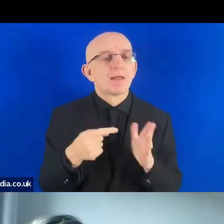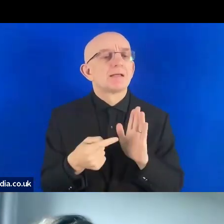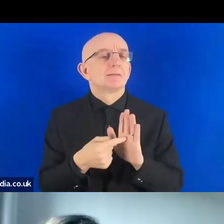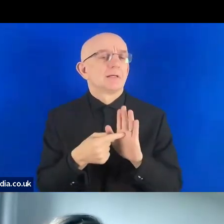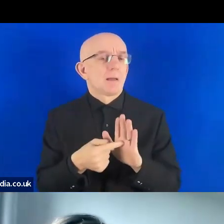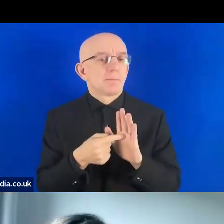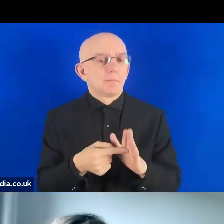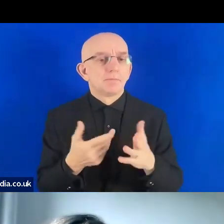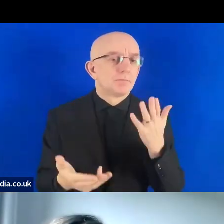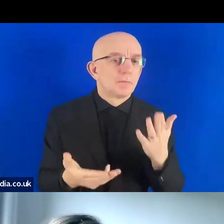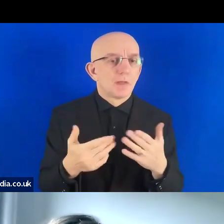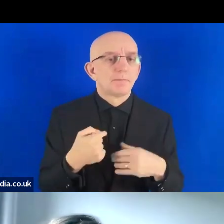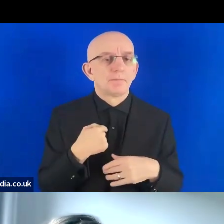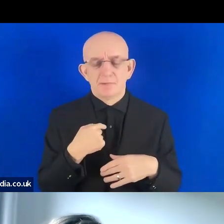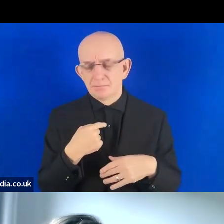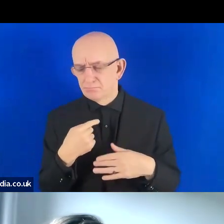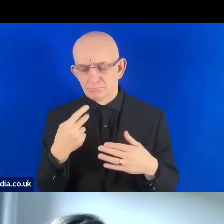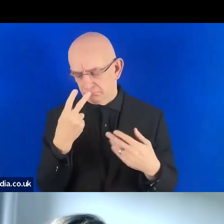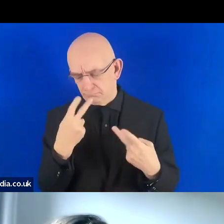Covid, on empaths, on dengue,